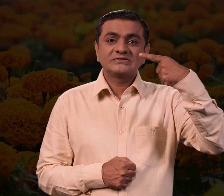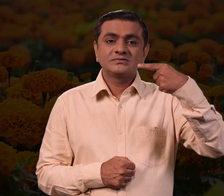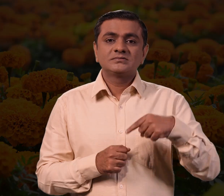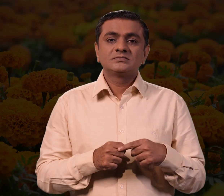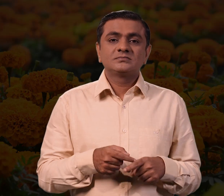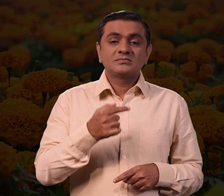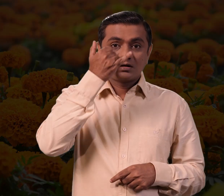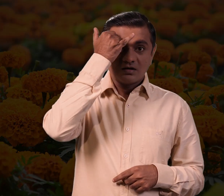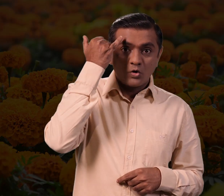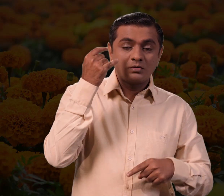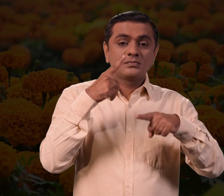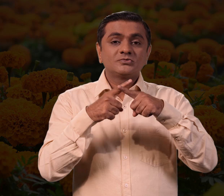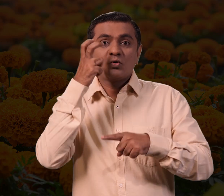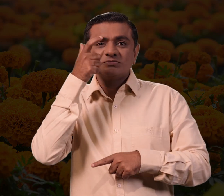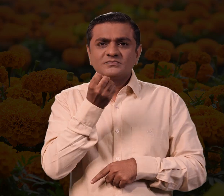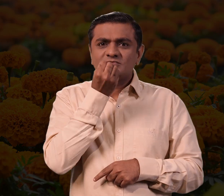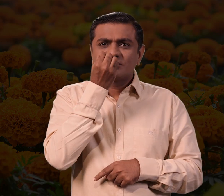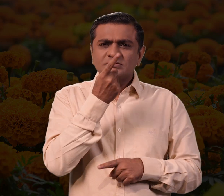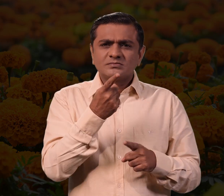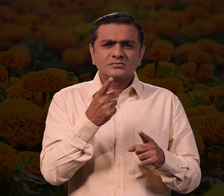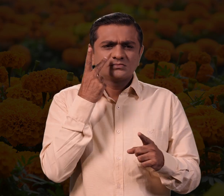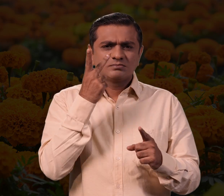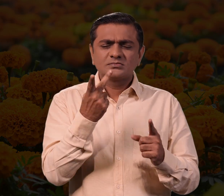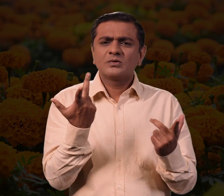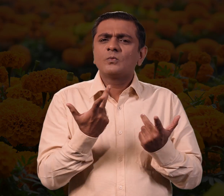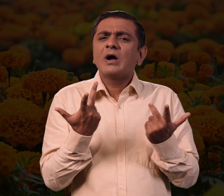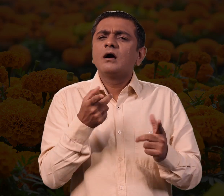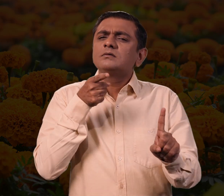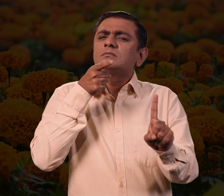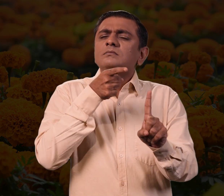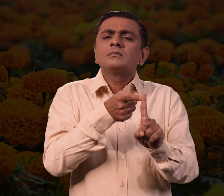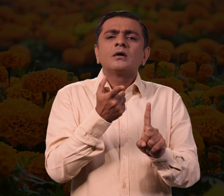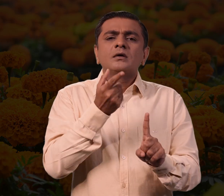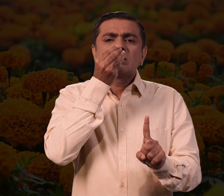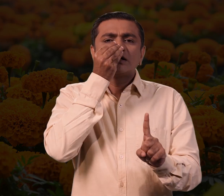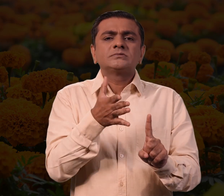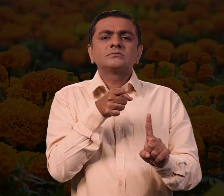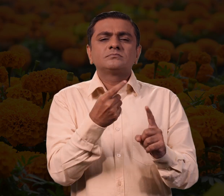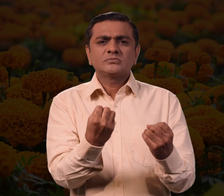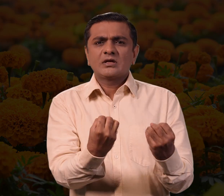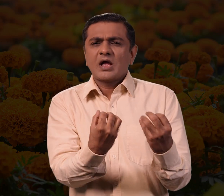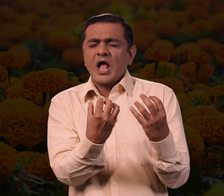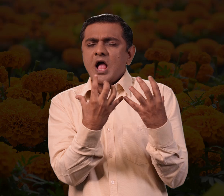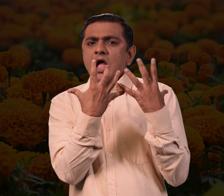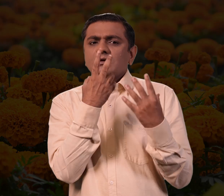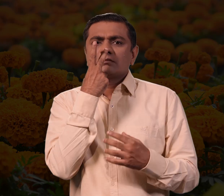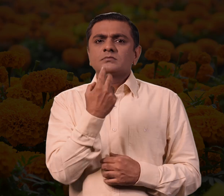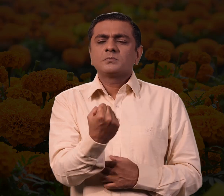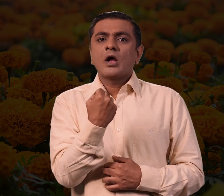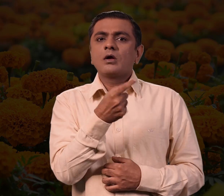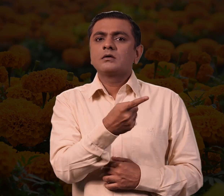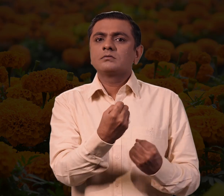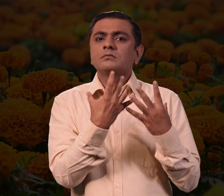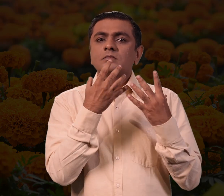1. The orange and yellow colours of the flower make them look eye catchingly vibrant and attractive.